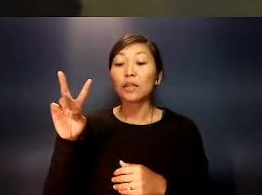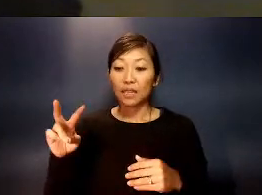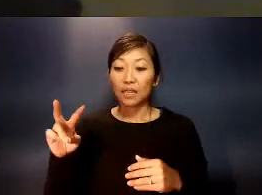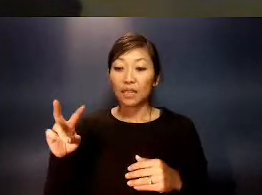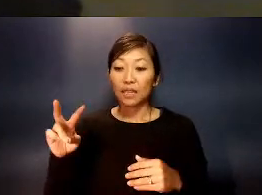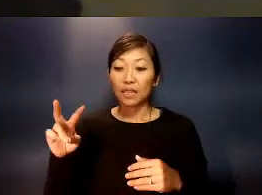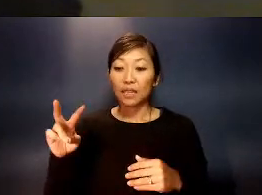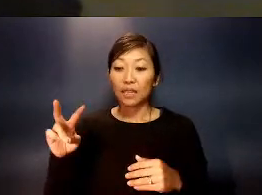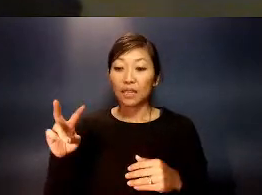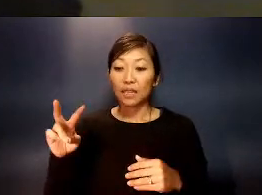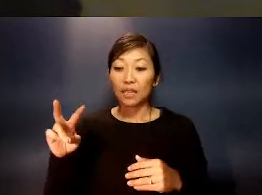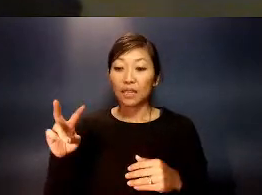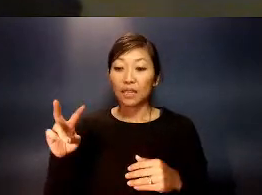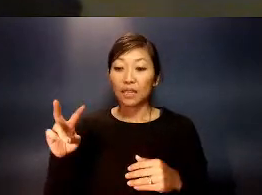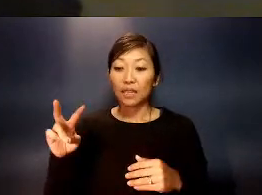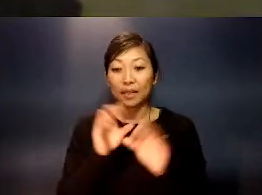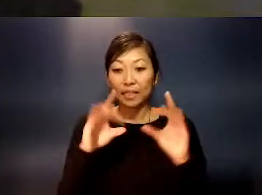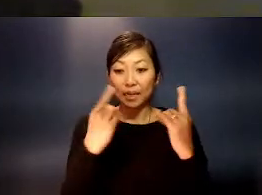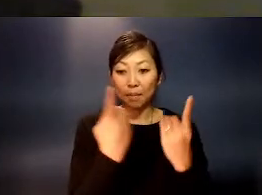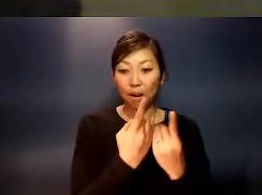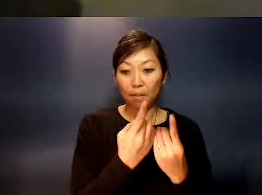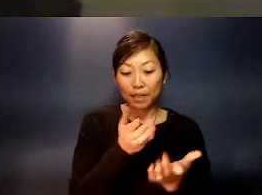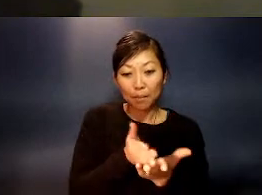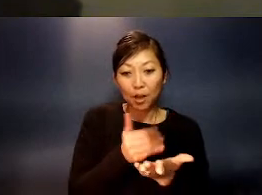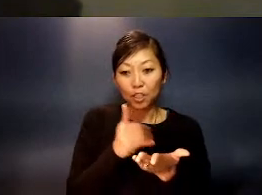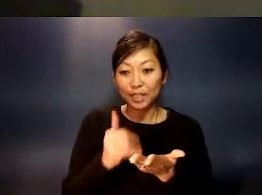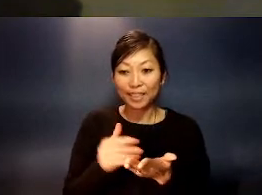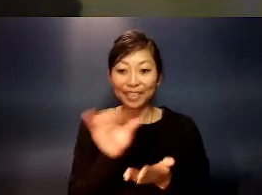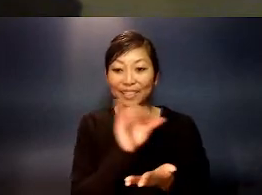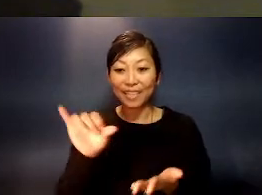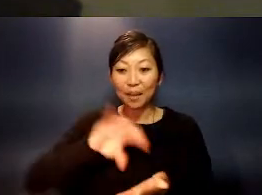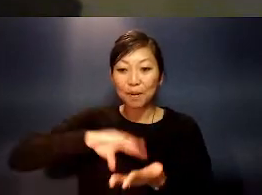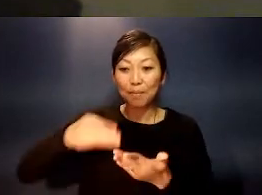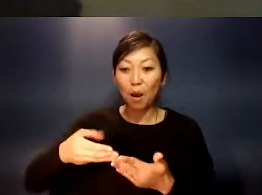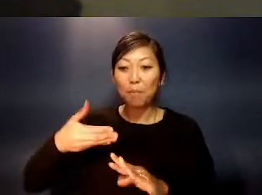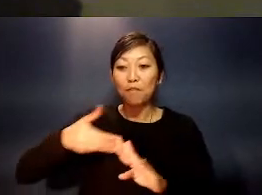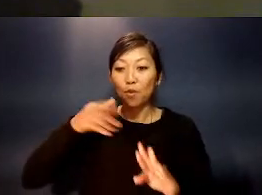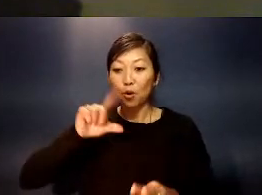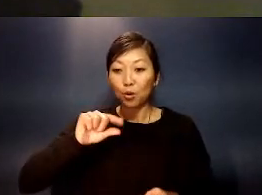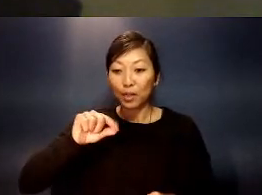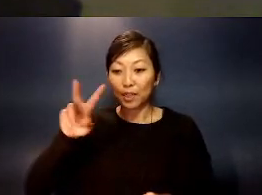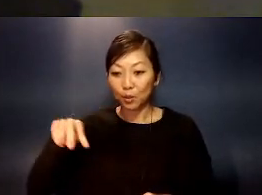SEEMS THIS BUDGET IS INTENDED TO SEND A HEARTBREAKING POLITICAL MESSAGE THAT NOTHING HAS CHANGED IN MINNEAPOLIS SINCE THE MURDER OF GEORGE FLOYD.